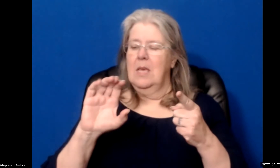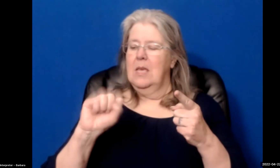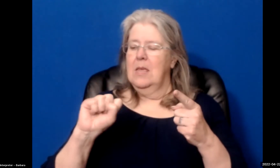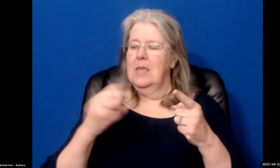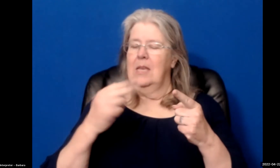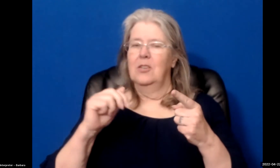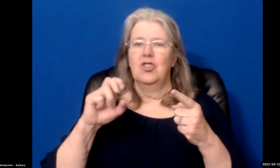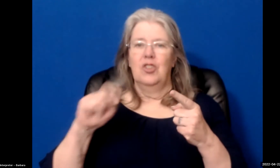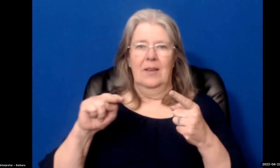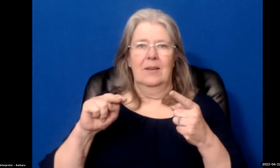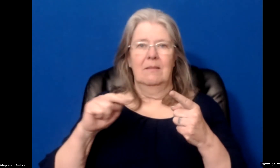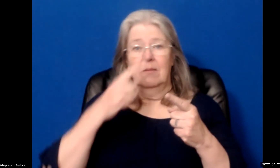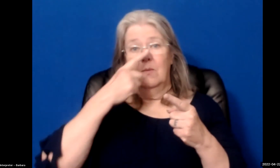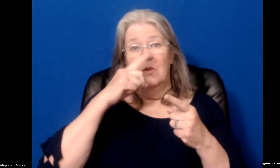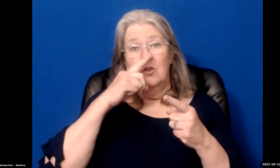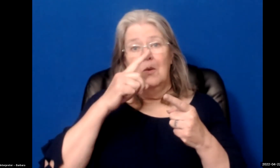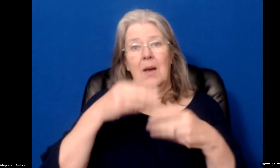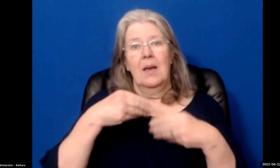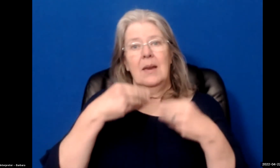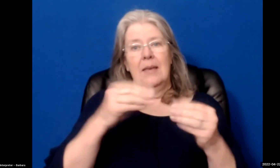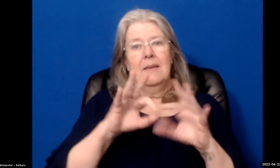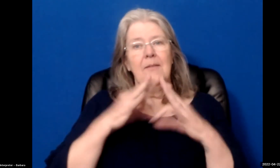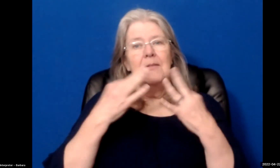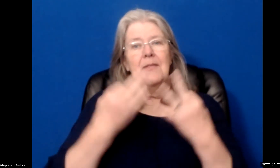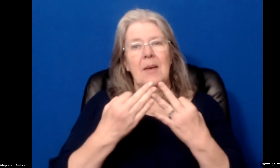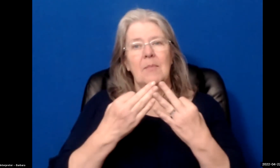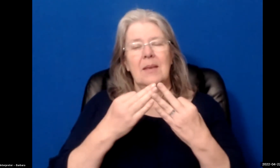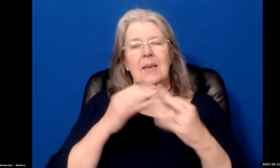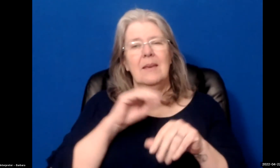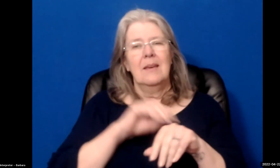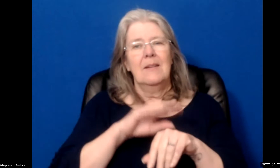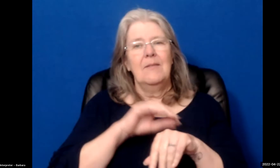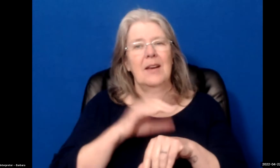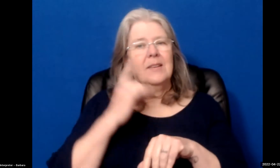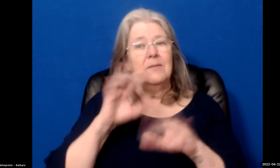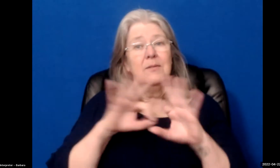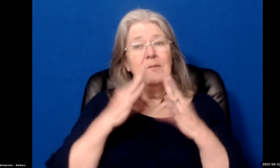to families who are considering getting the vaccine for their children, what advice would you give them?